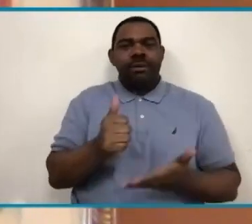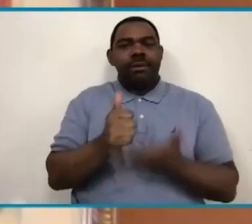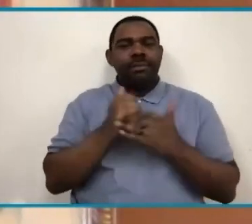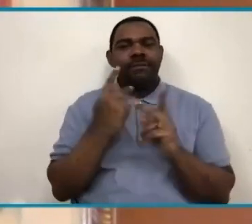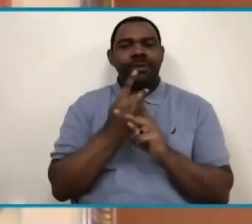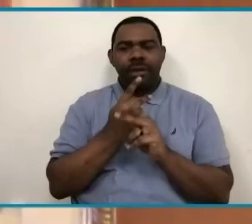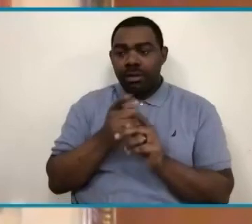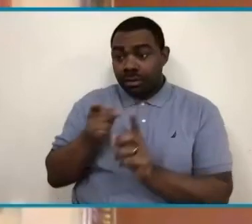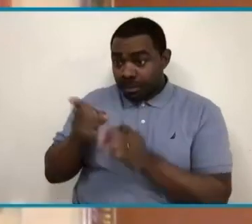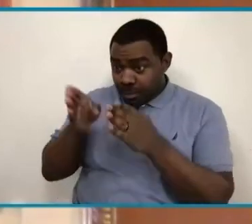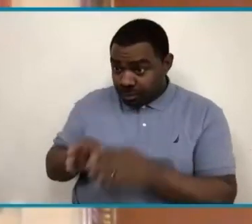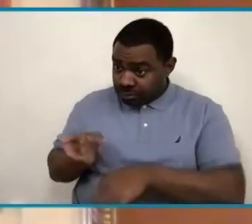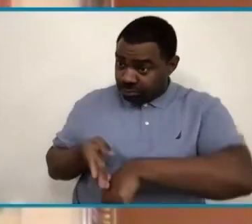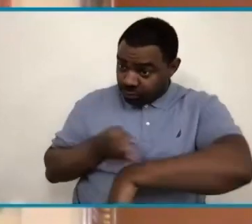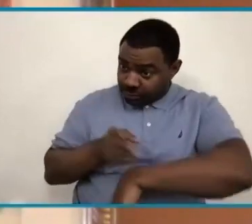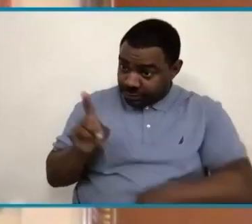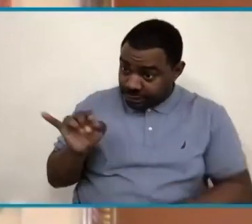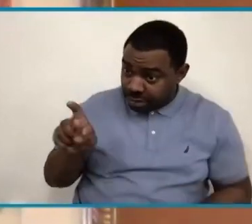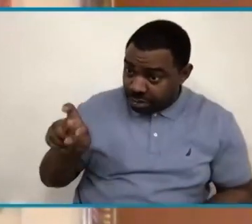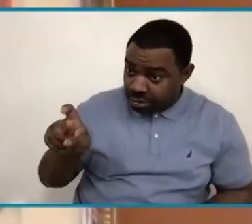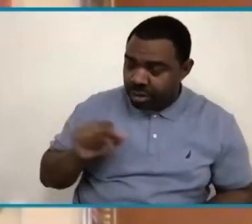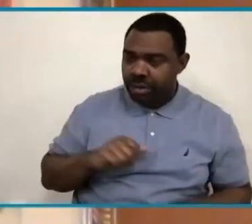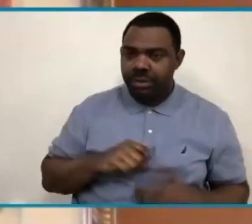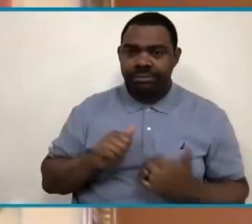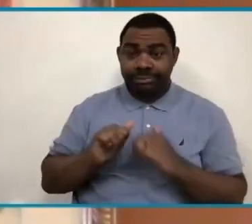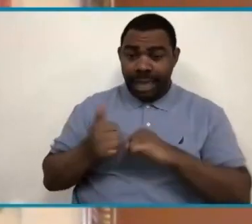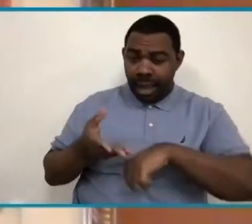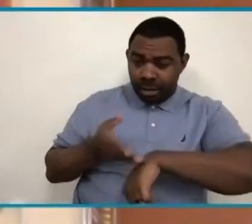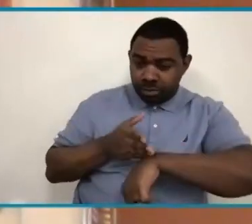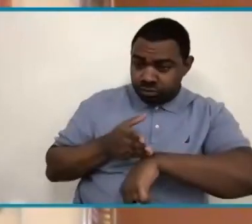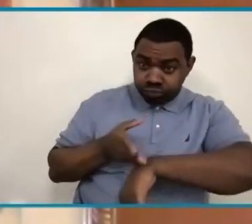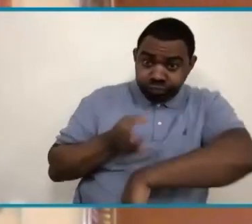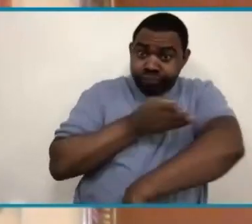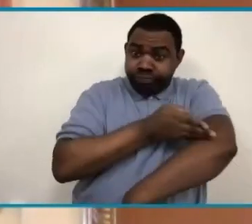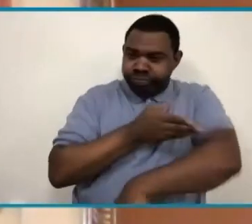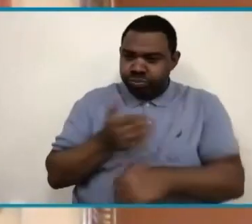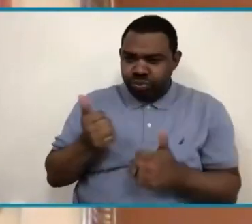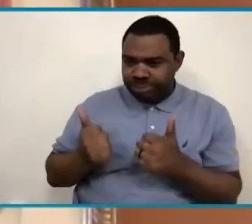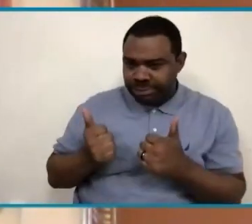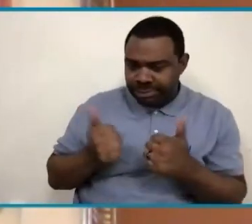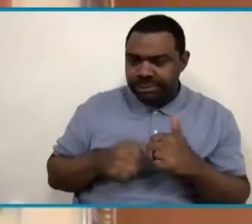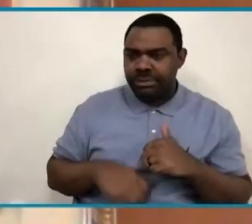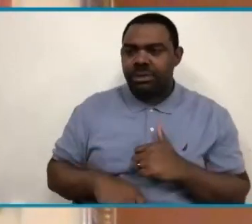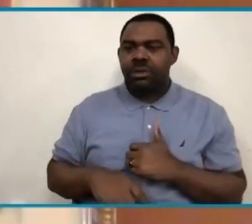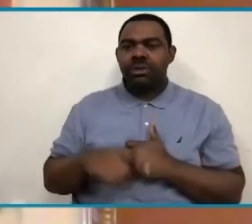they improve, and be able to target down the road for who would be best served by these